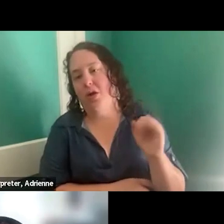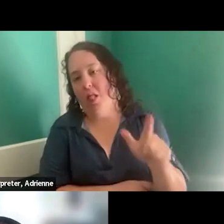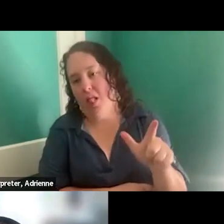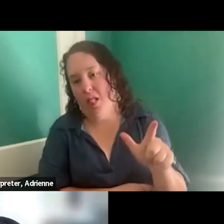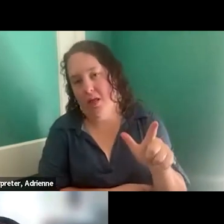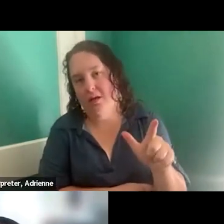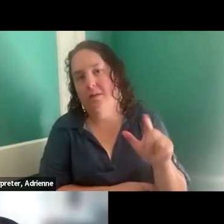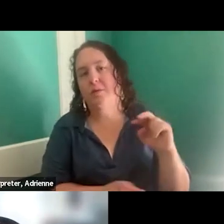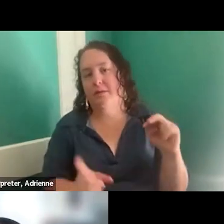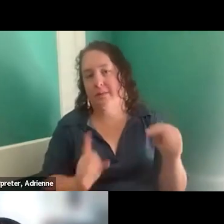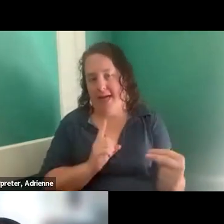Where context.